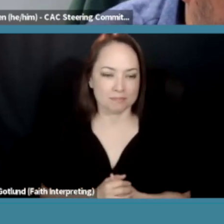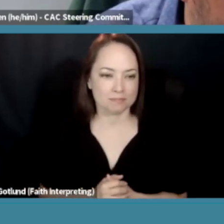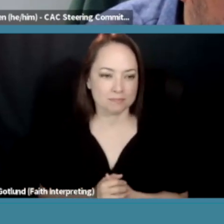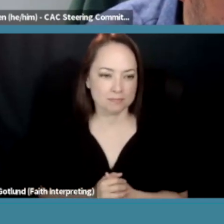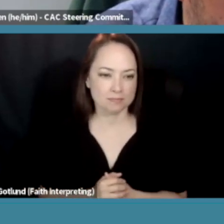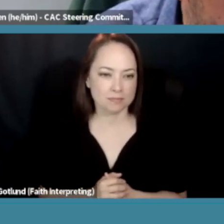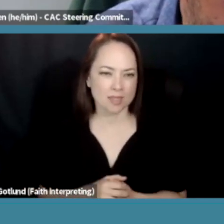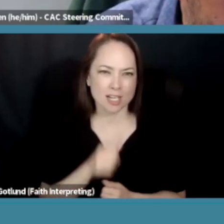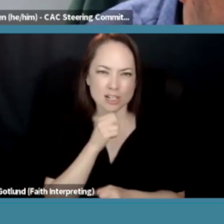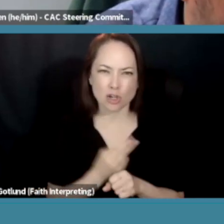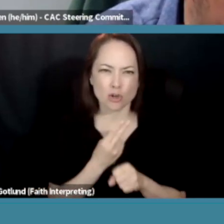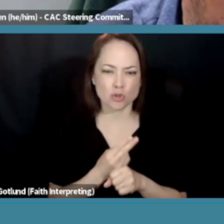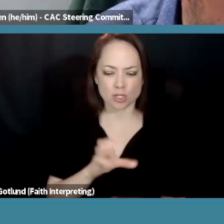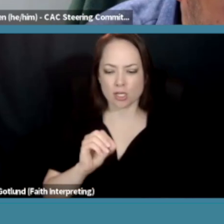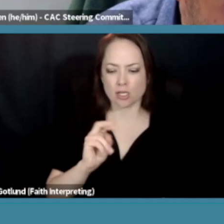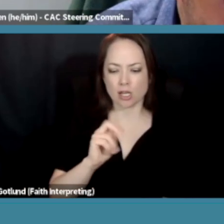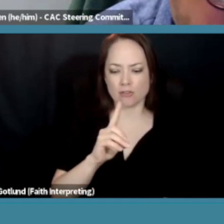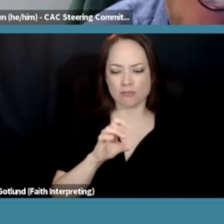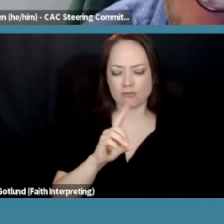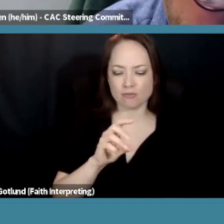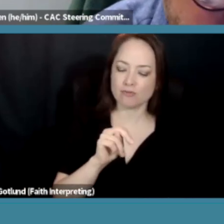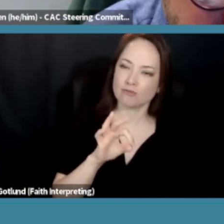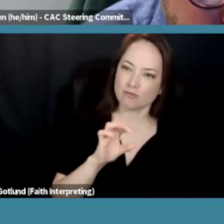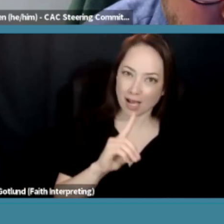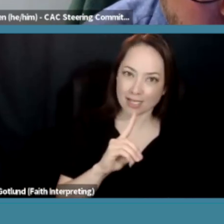Don't use confined or bound to wheelchair, in a wheelchair.